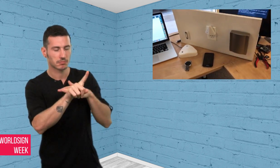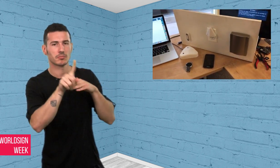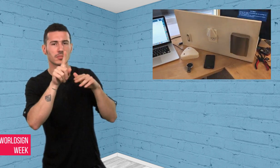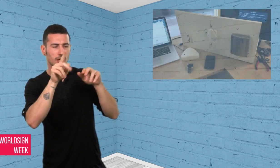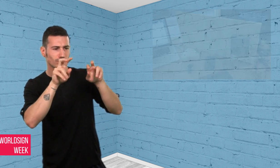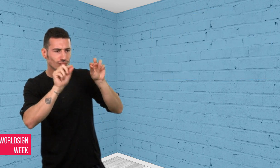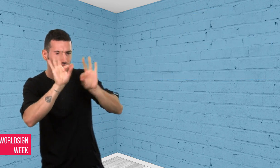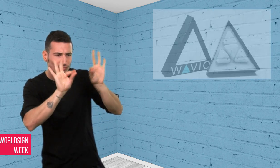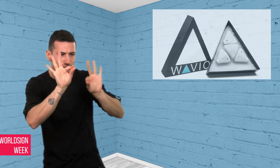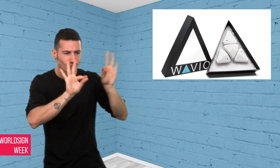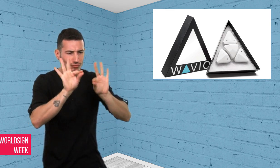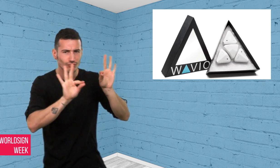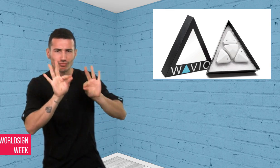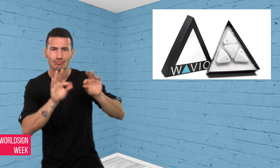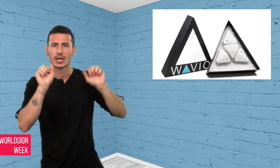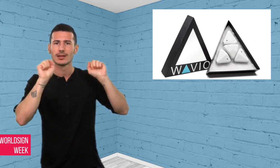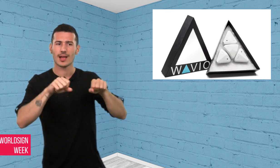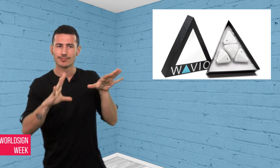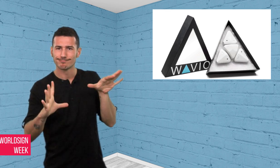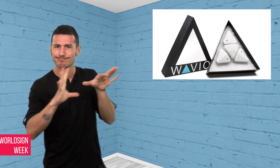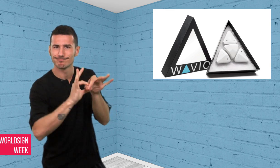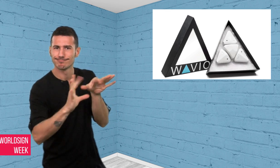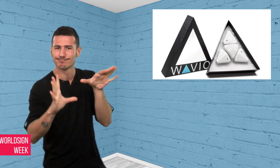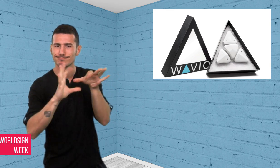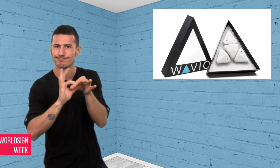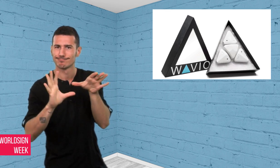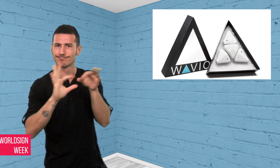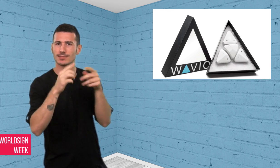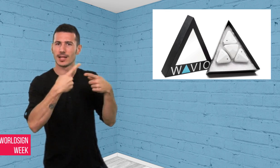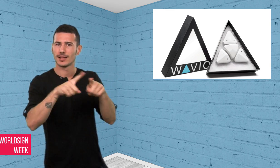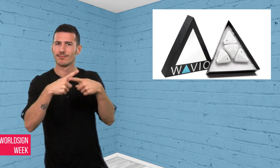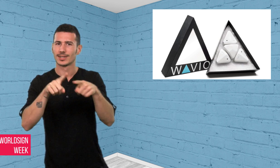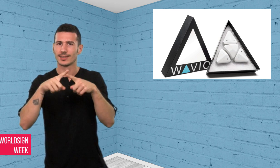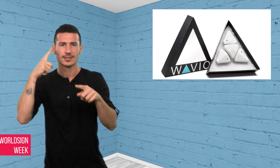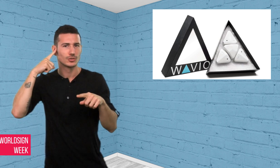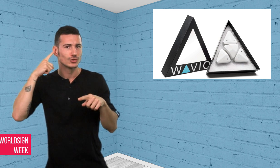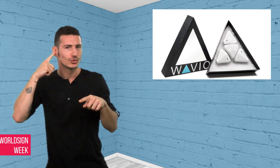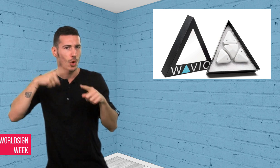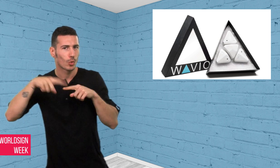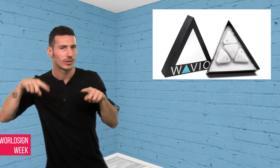your smartphone. You can plug the device and